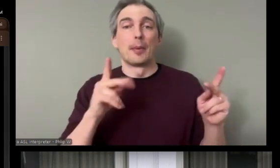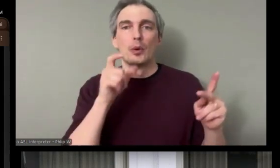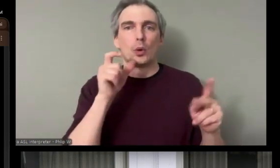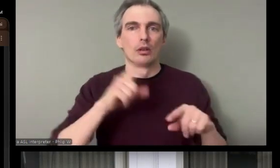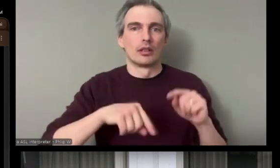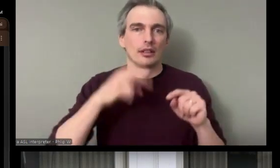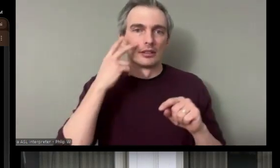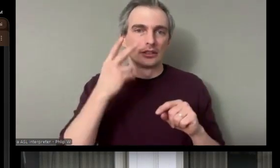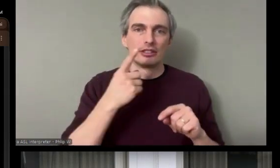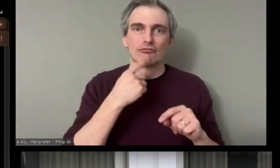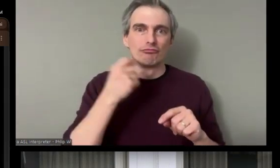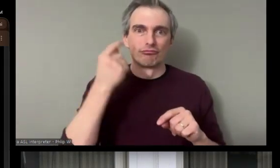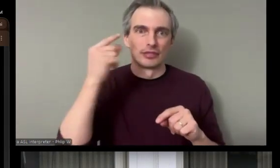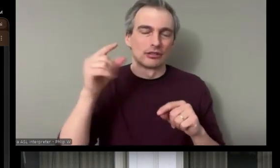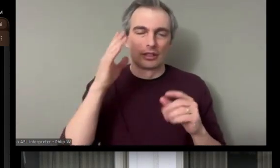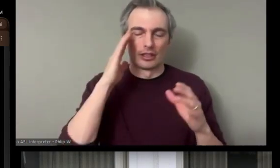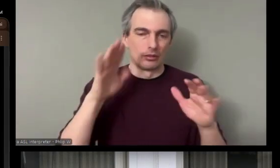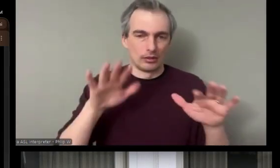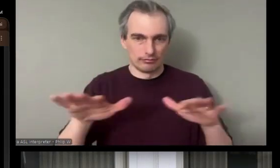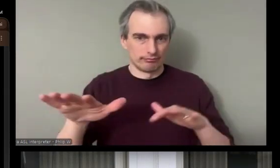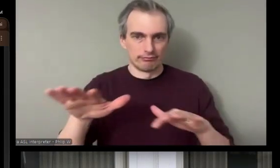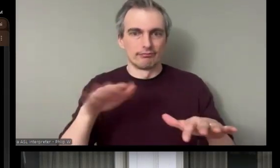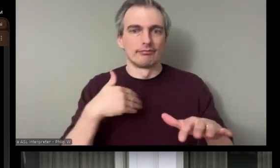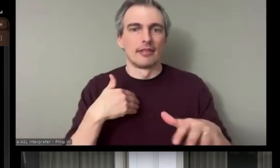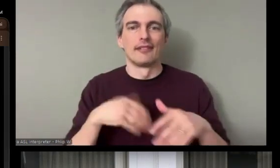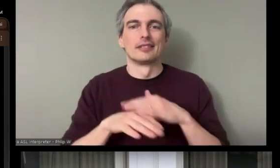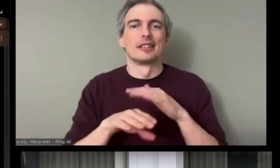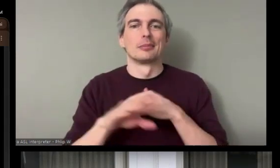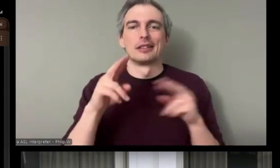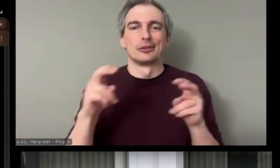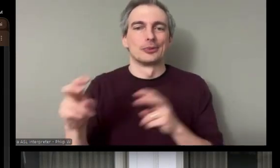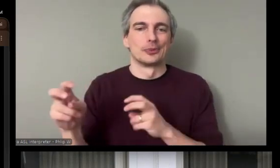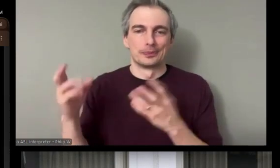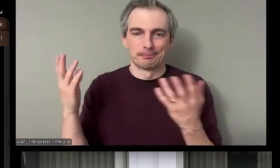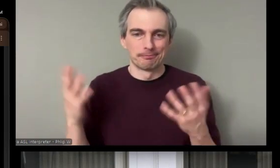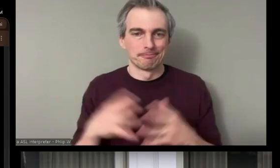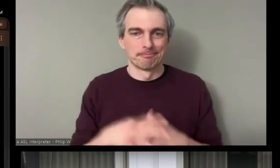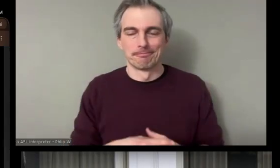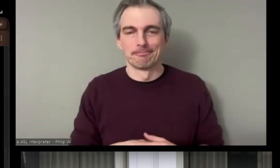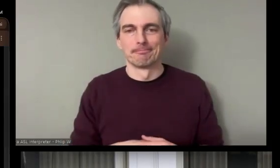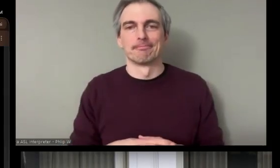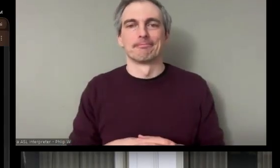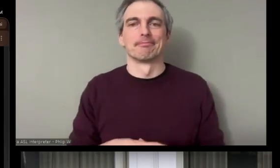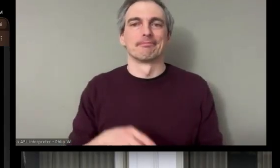going to have an accessibility issue. So I made another question.